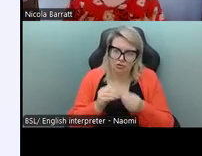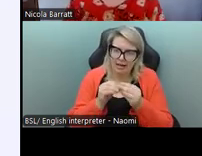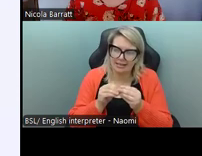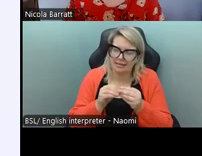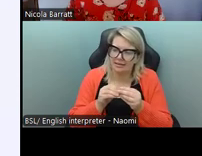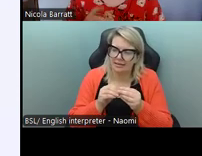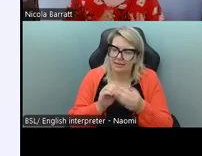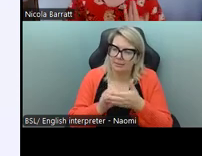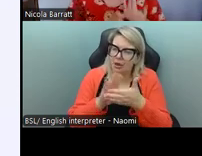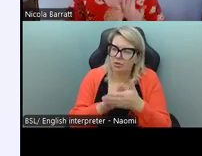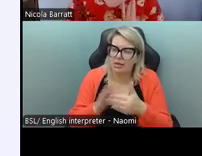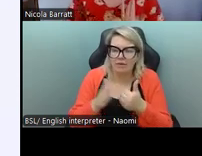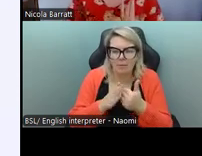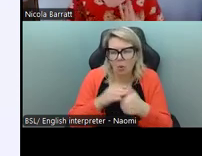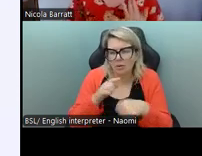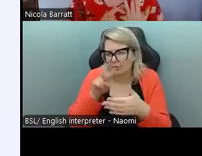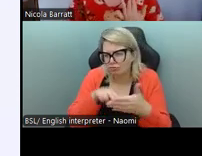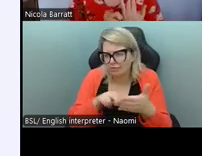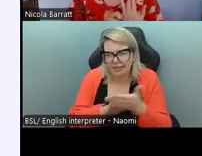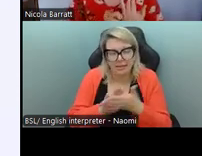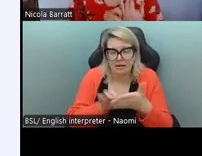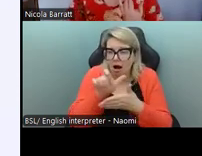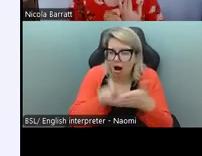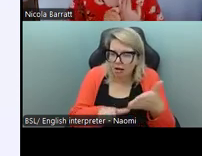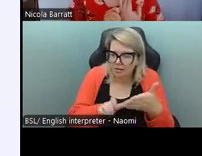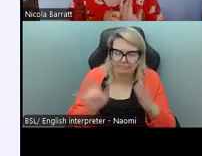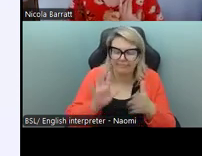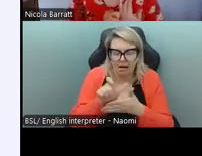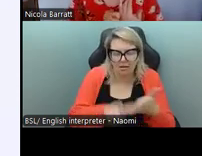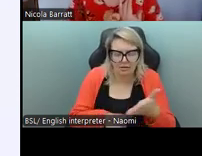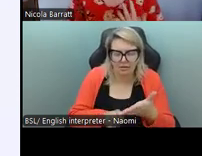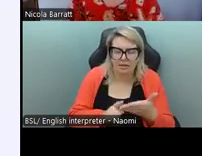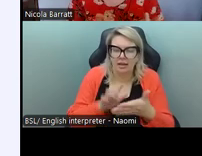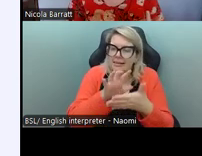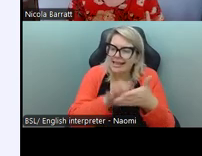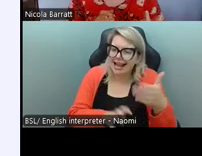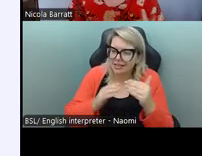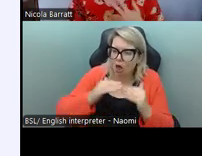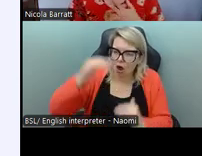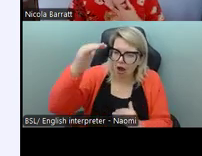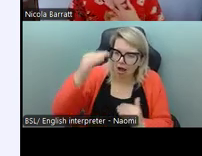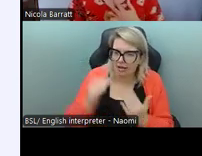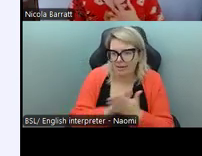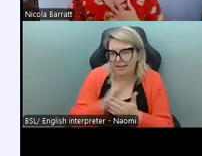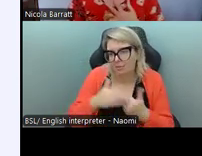Things like longer text posts, videos,